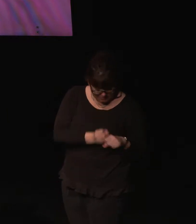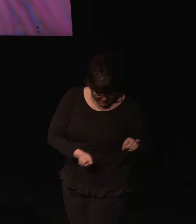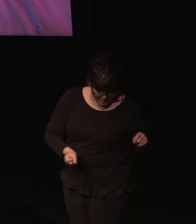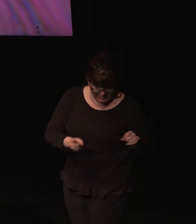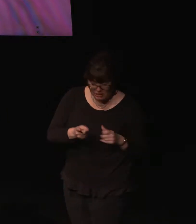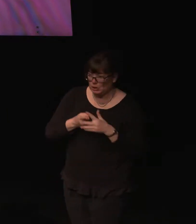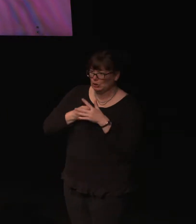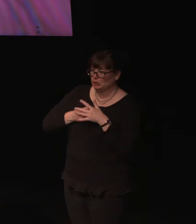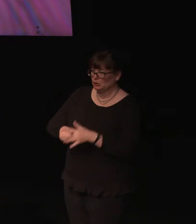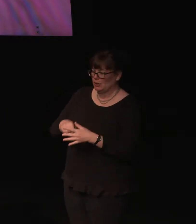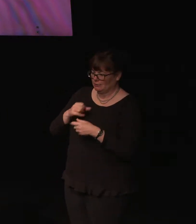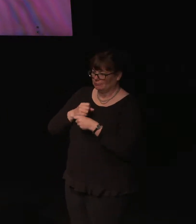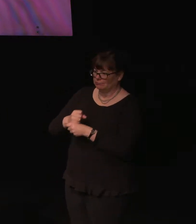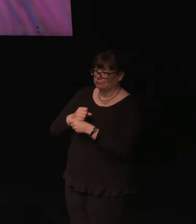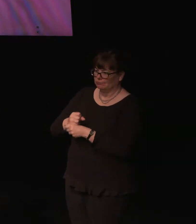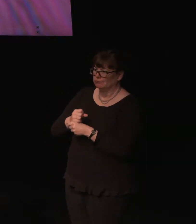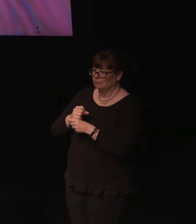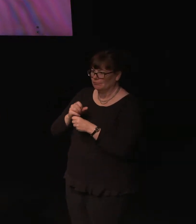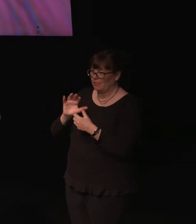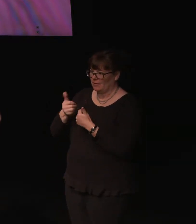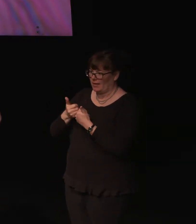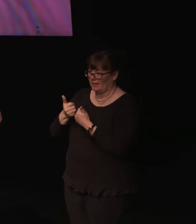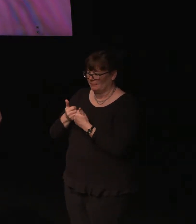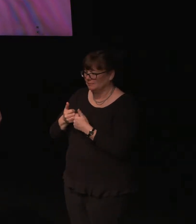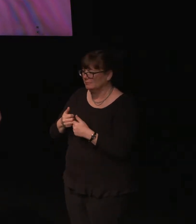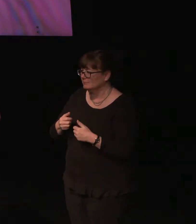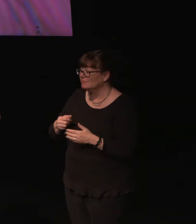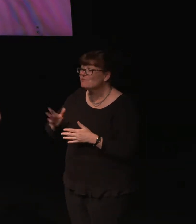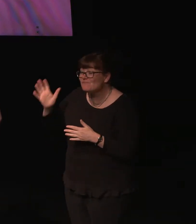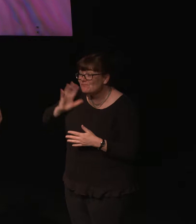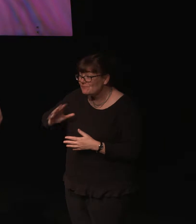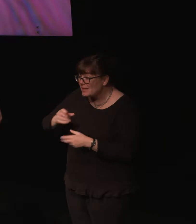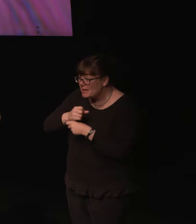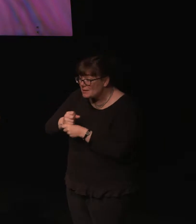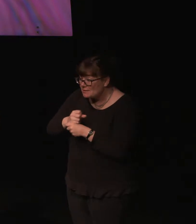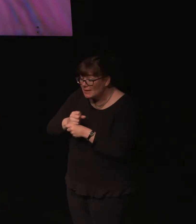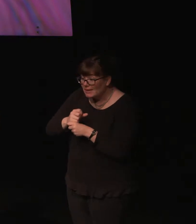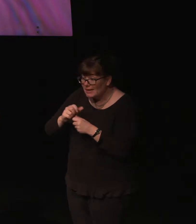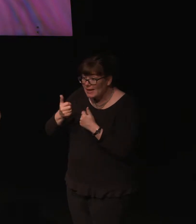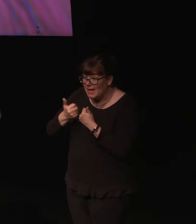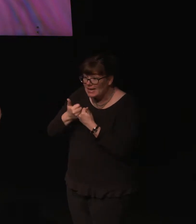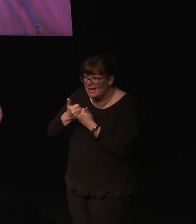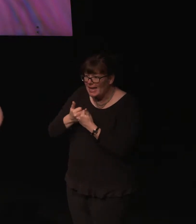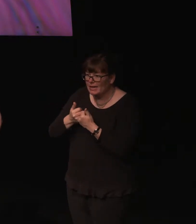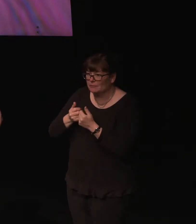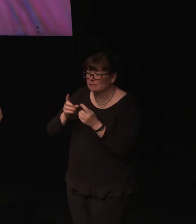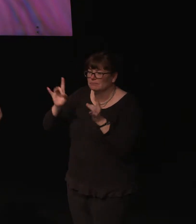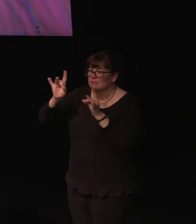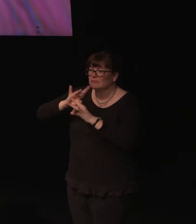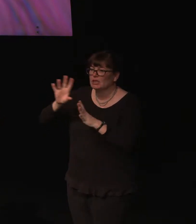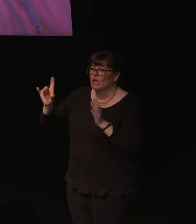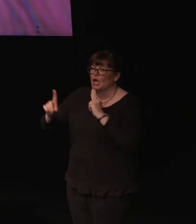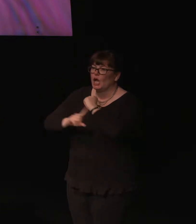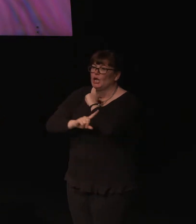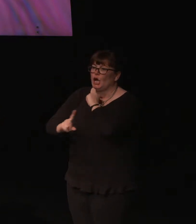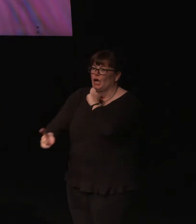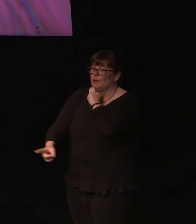The thing is that we were making absolute garbage to go out for free on the Web. We called them our 50 terrible prototypes.